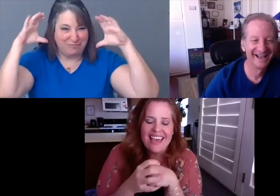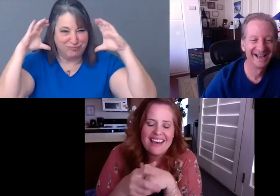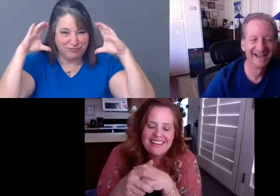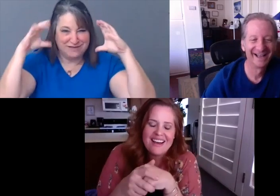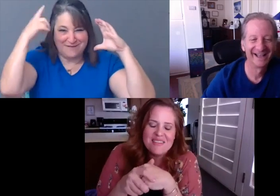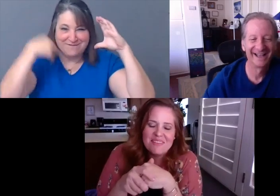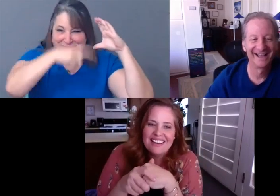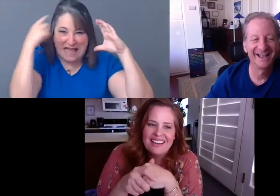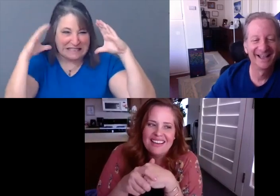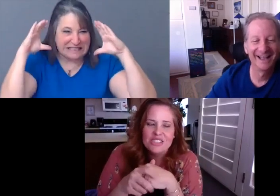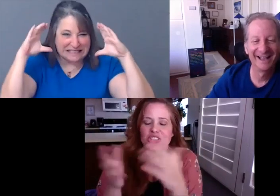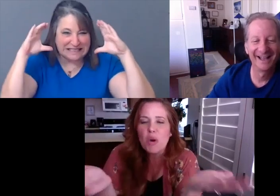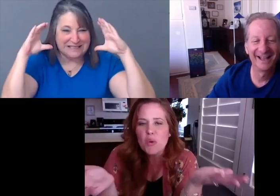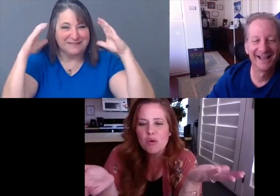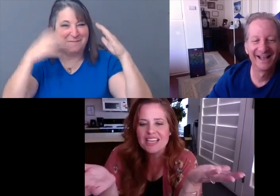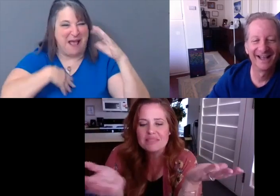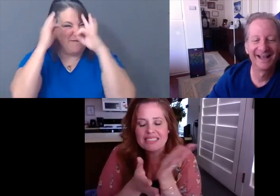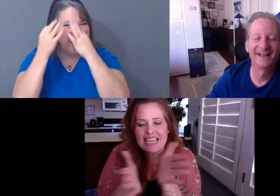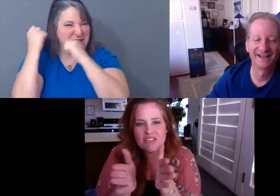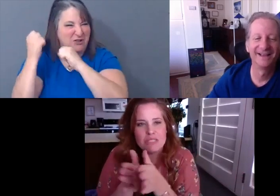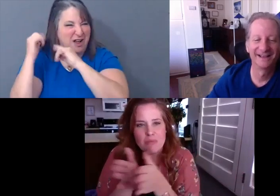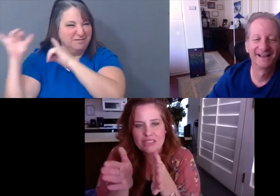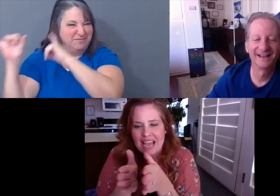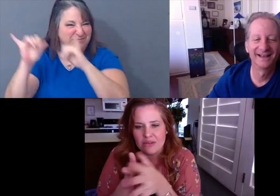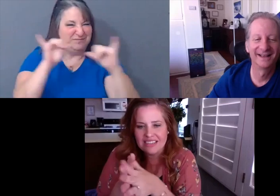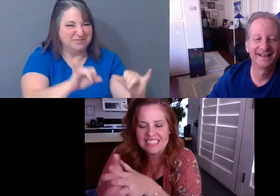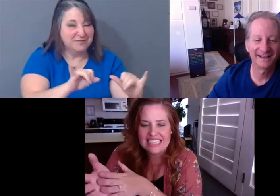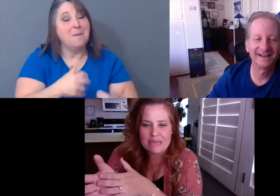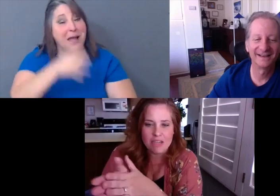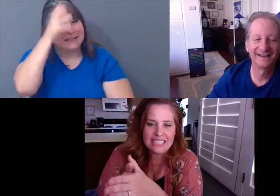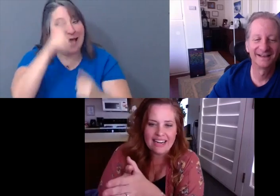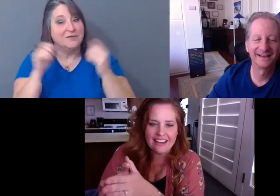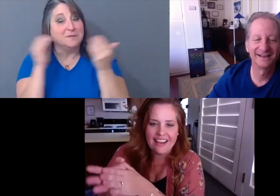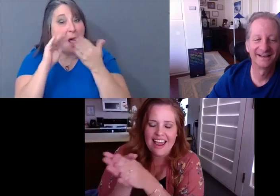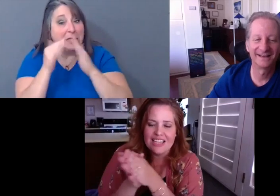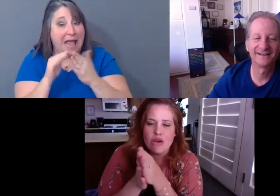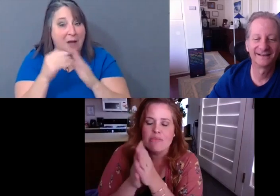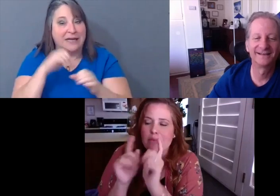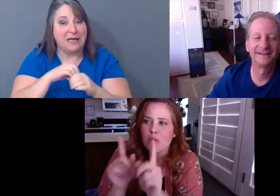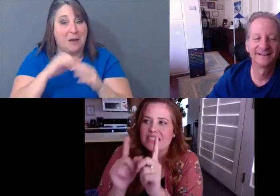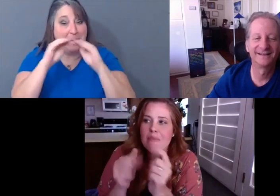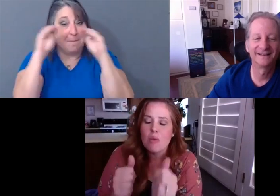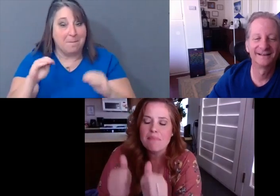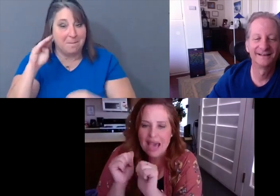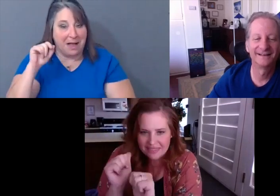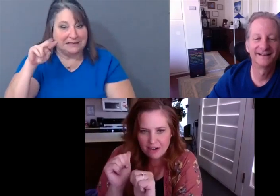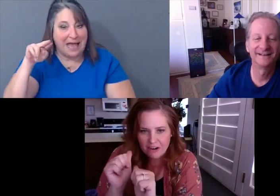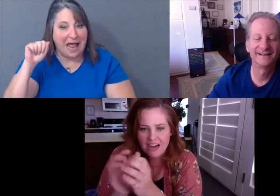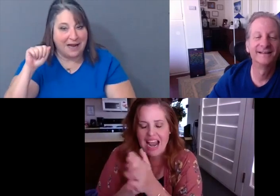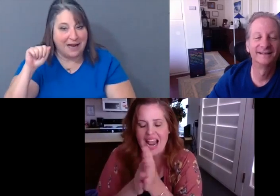And, it's so cool because my dad's from a small town in Sydney, Montana. And so I remember one time I went back there,